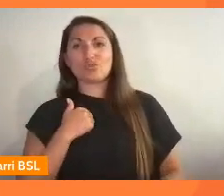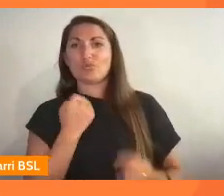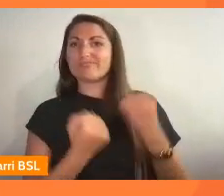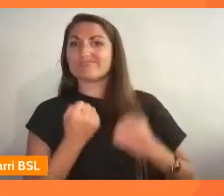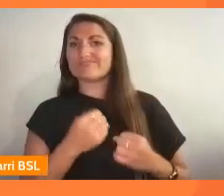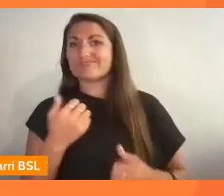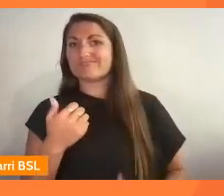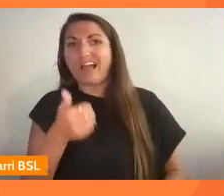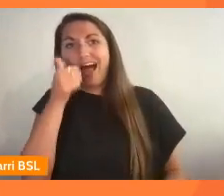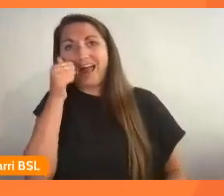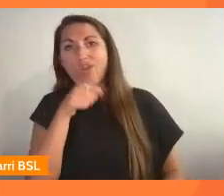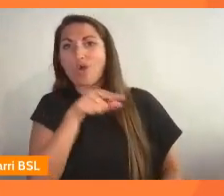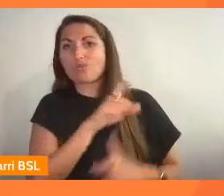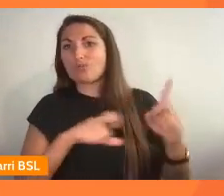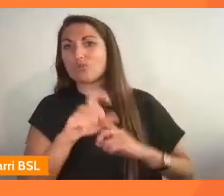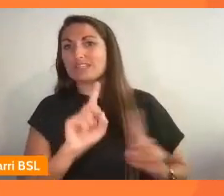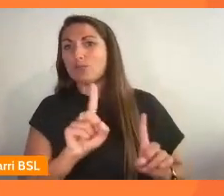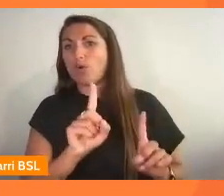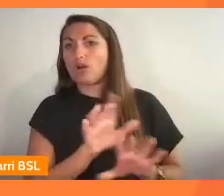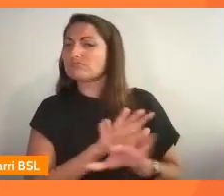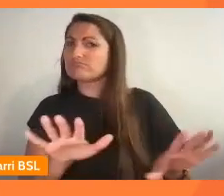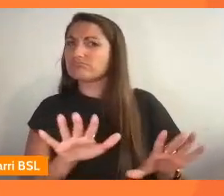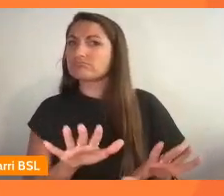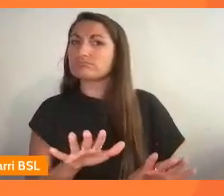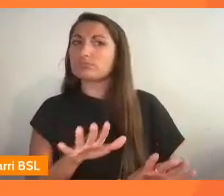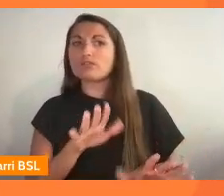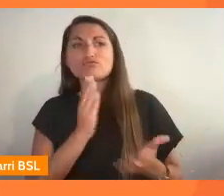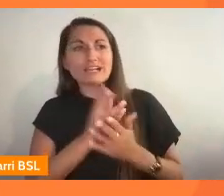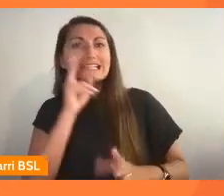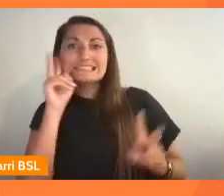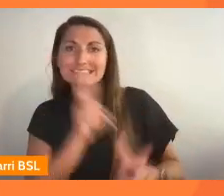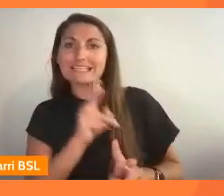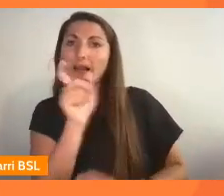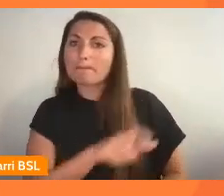These young people from the ERCs created a game that then went on